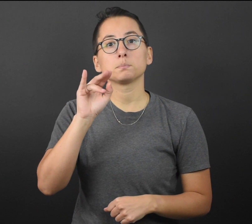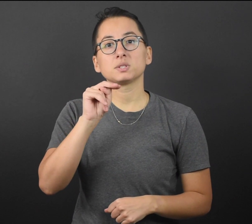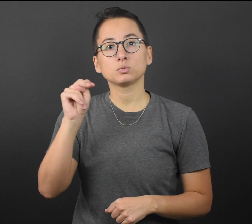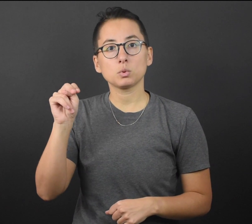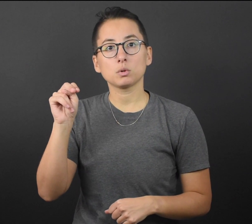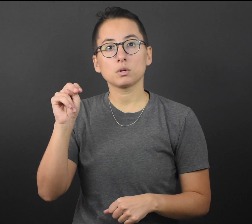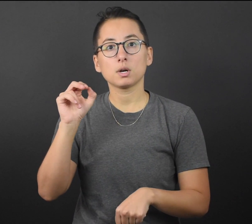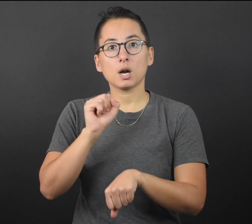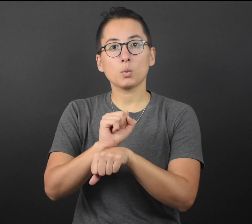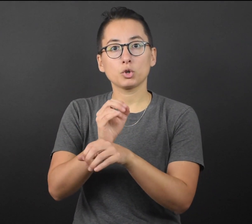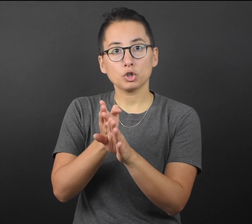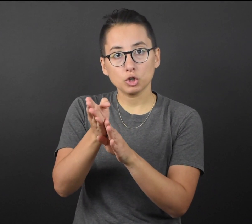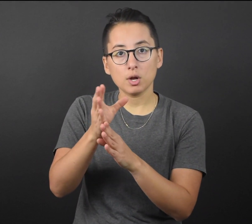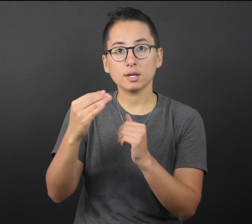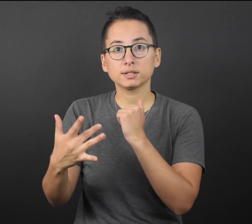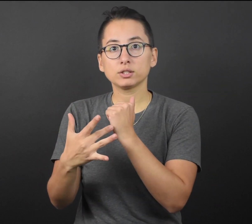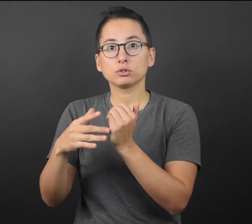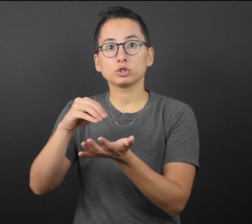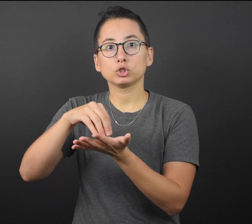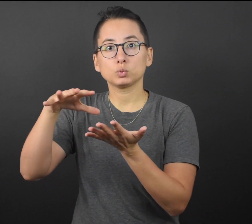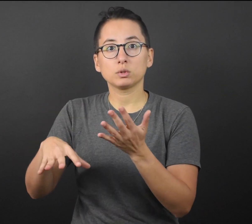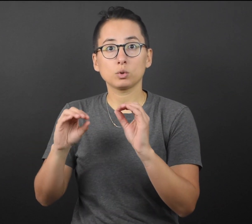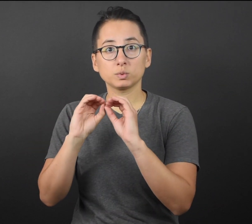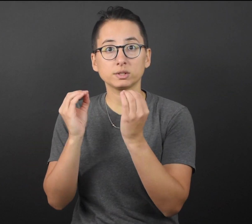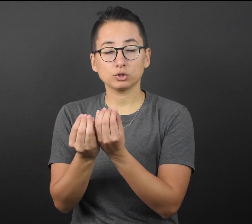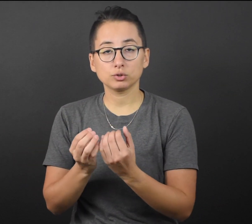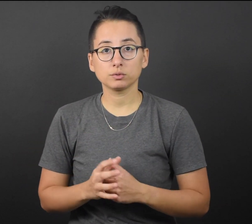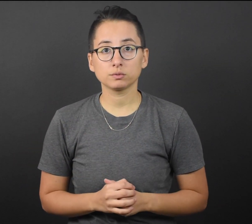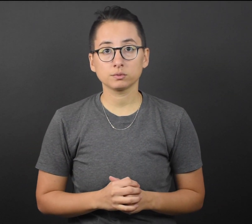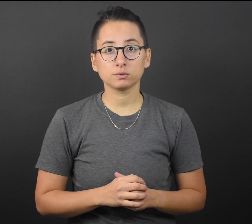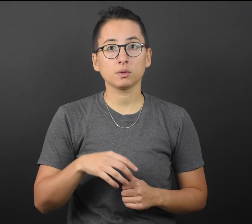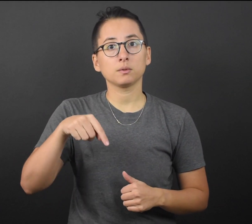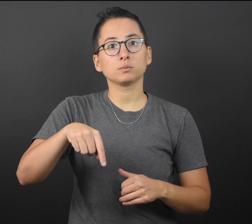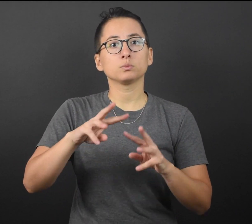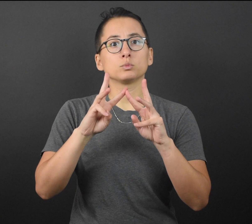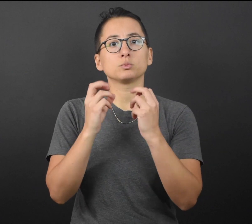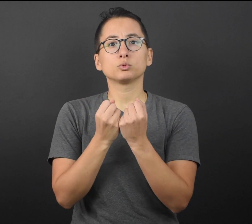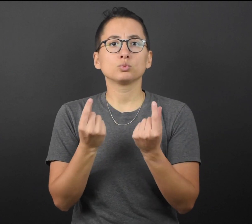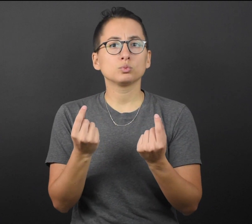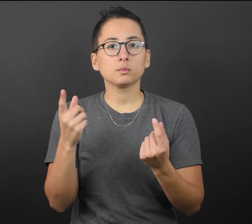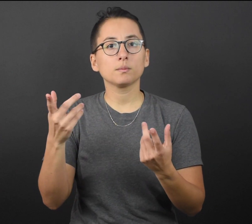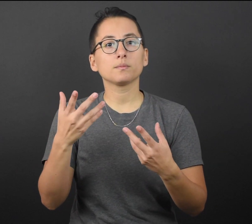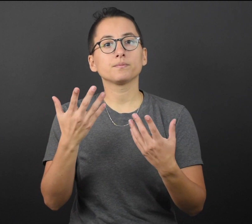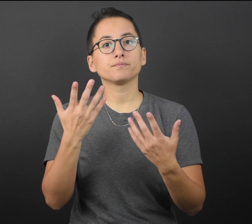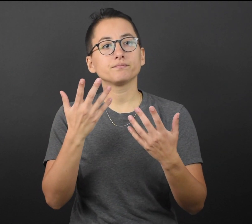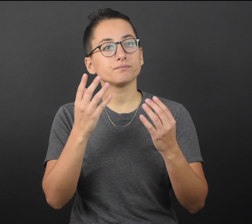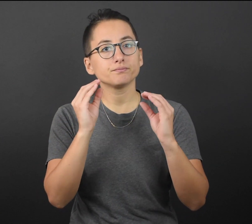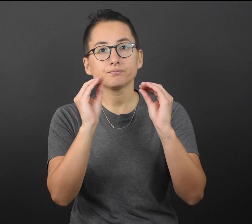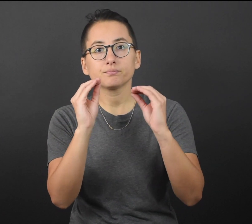the activities we miss most! To find out how, you can sign up to participate in an hour-long webinar